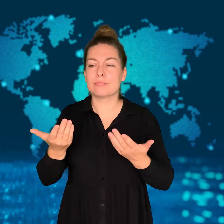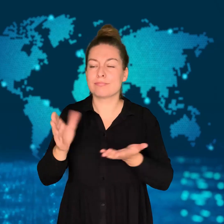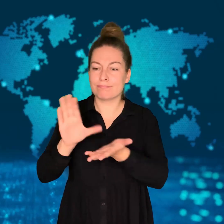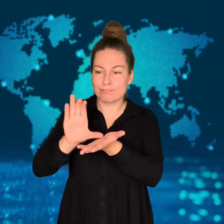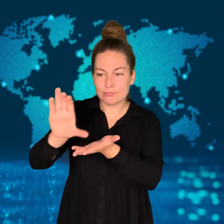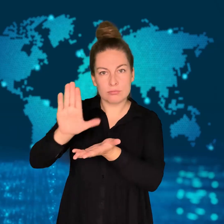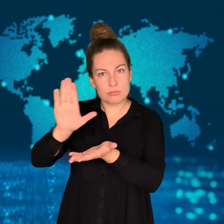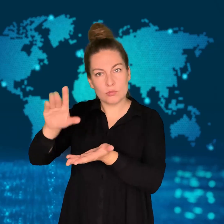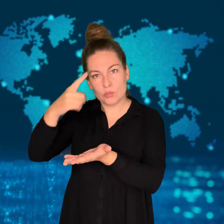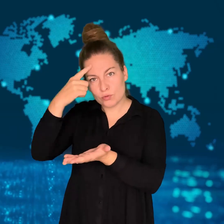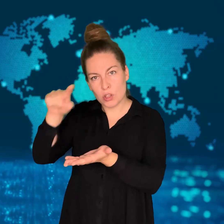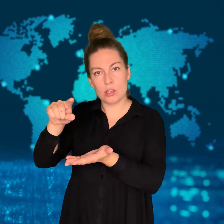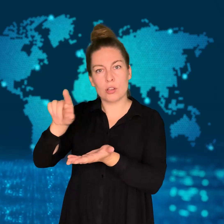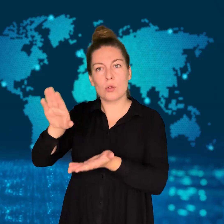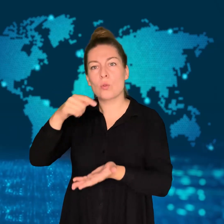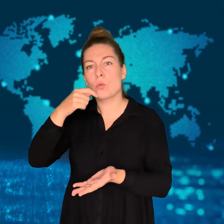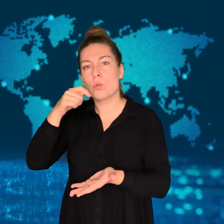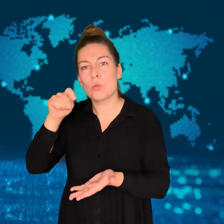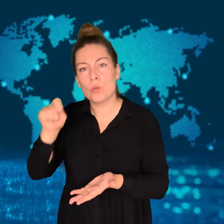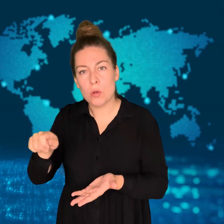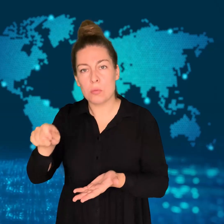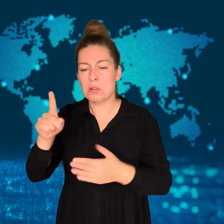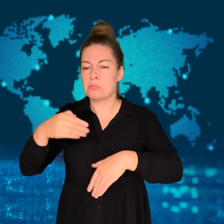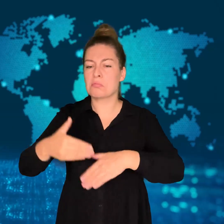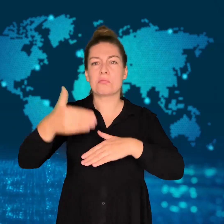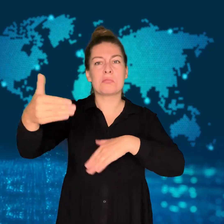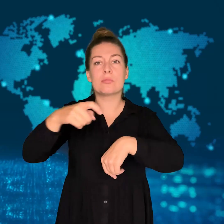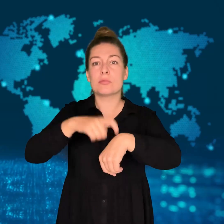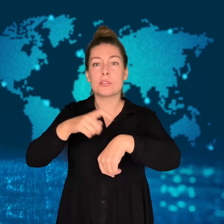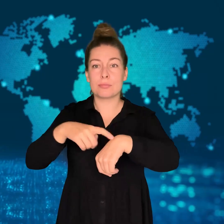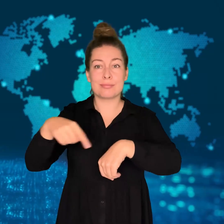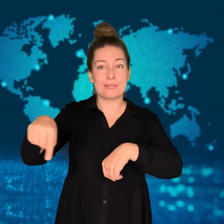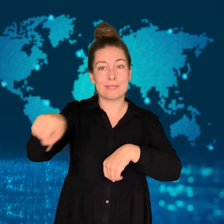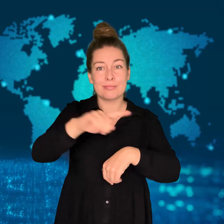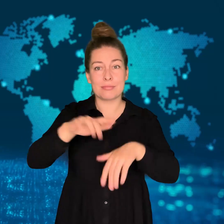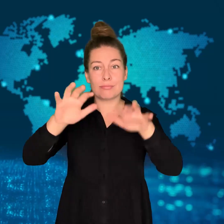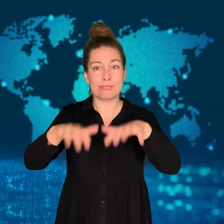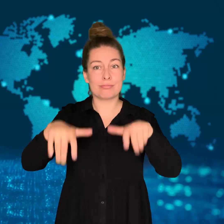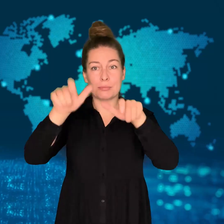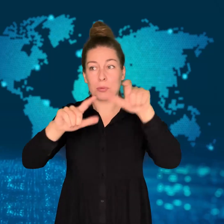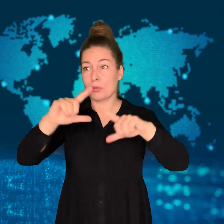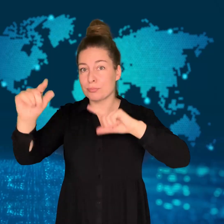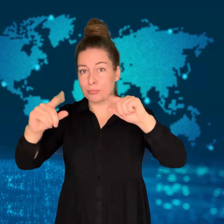a separate Ukraine package to the floor when members return to the House.